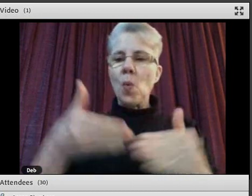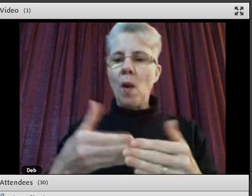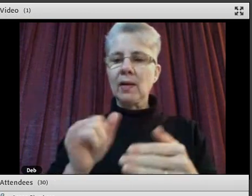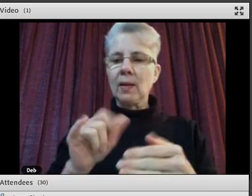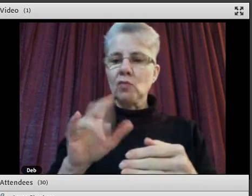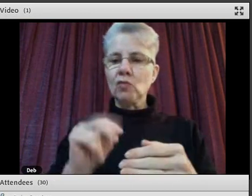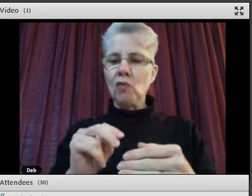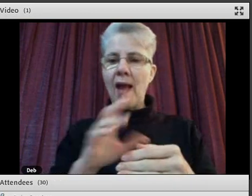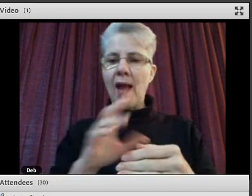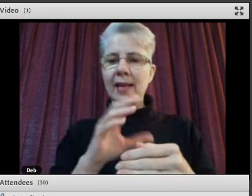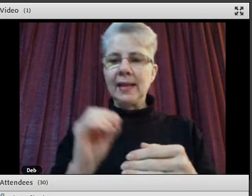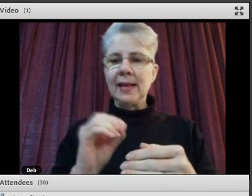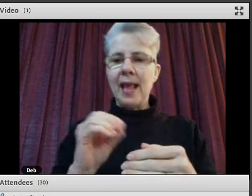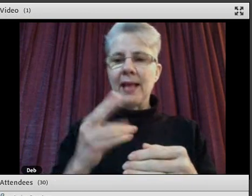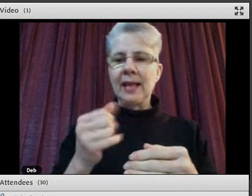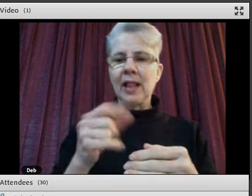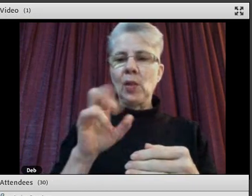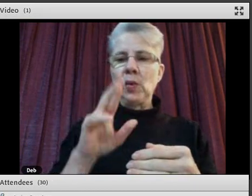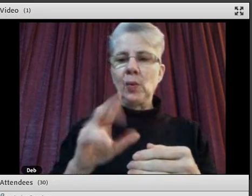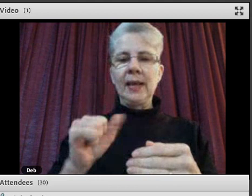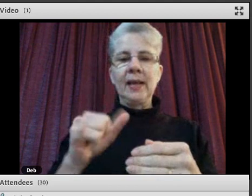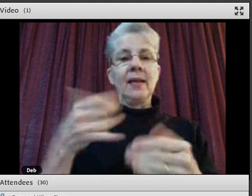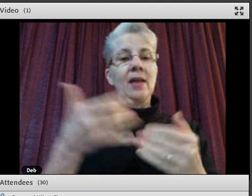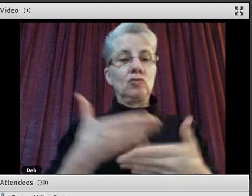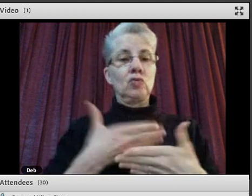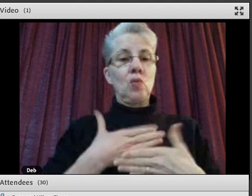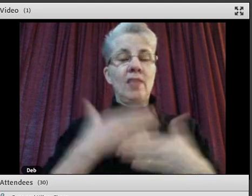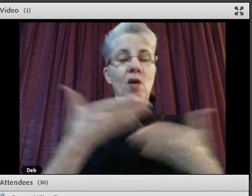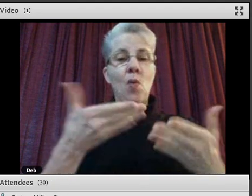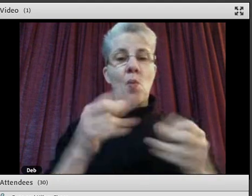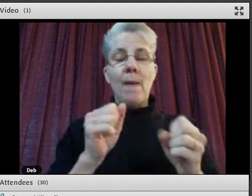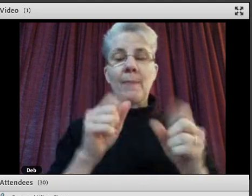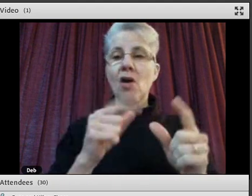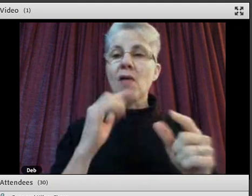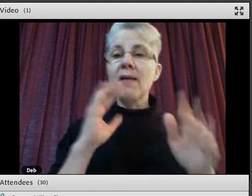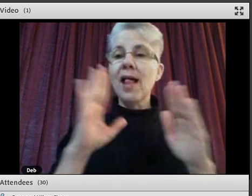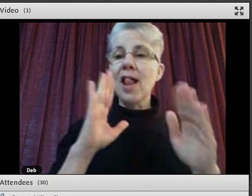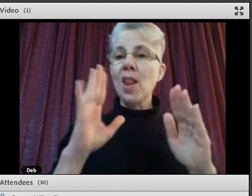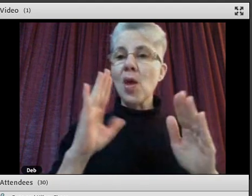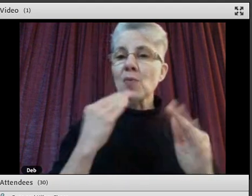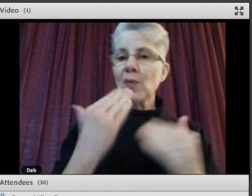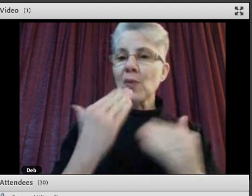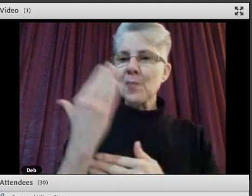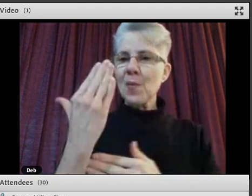and enjoy their webinar this morning. Ryan and Hilary? Hilary: Hello, Aaron. Good morning. Ryan: Good morning, everybody.